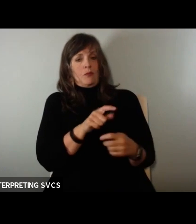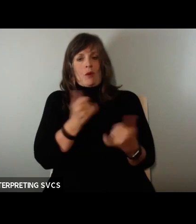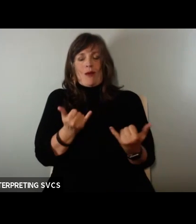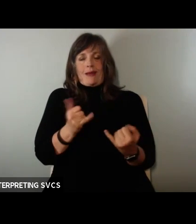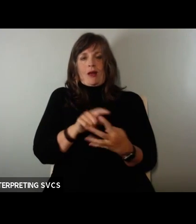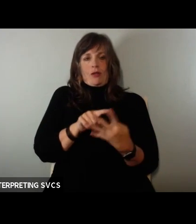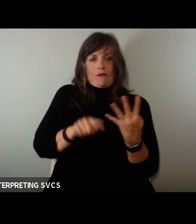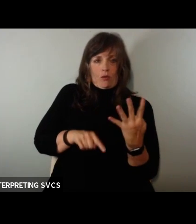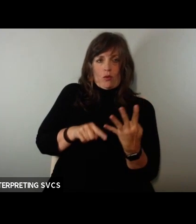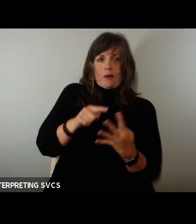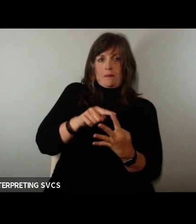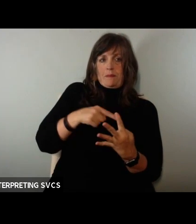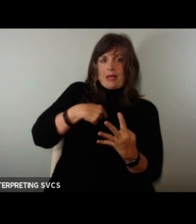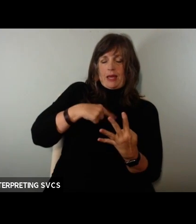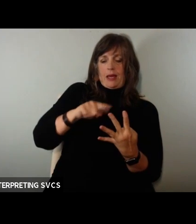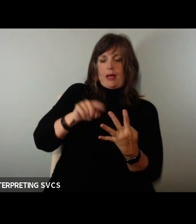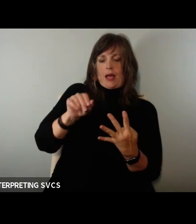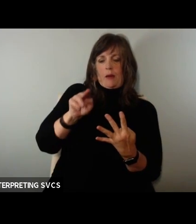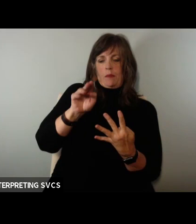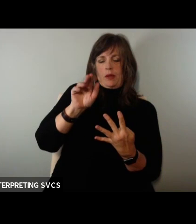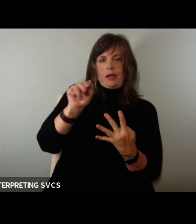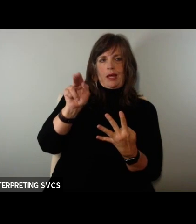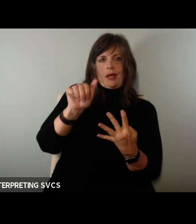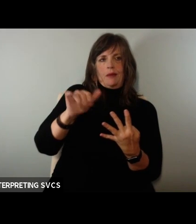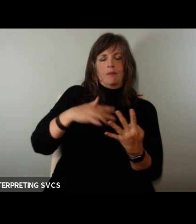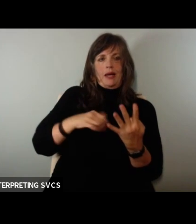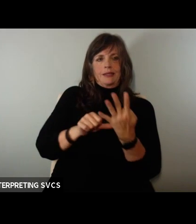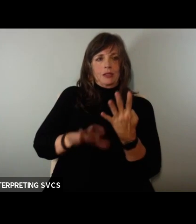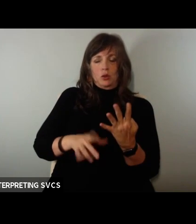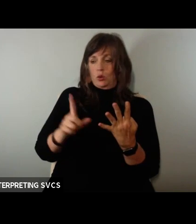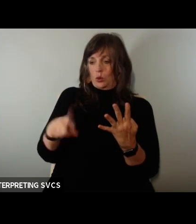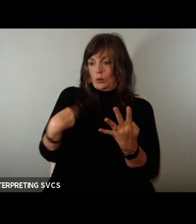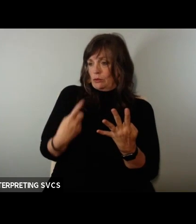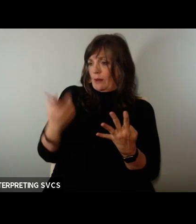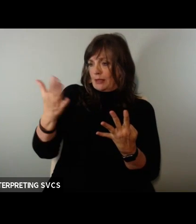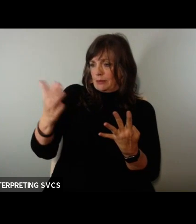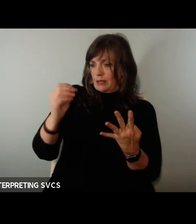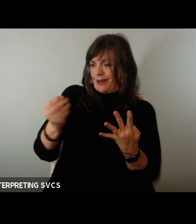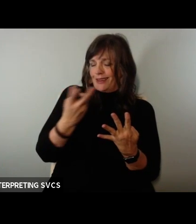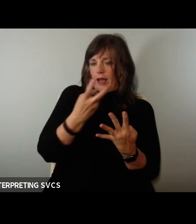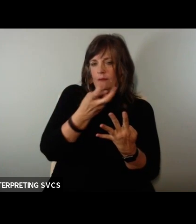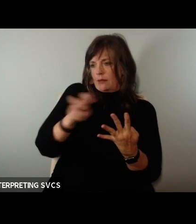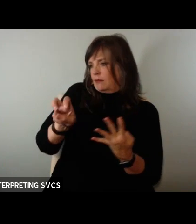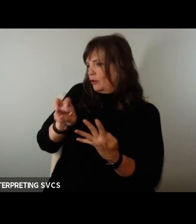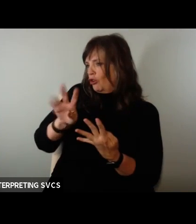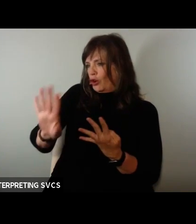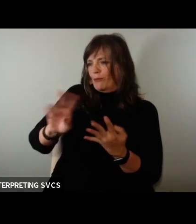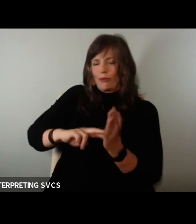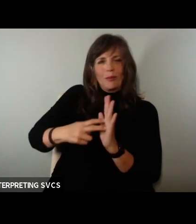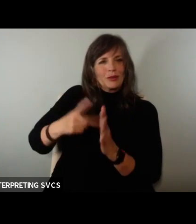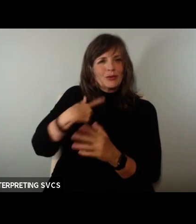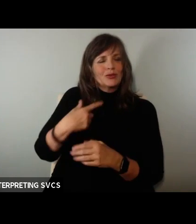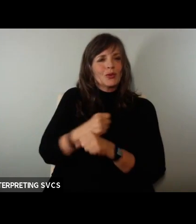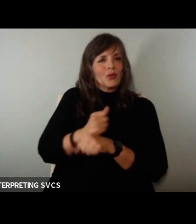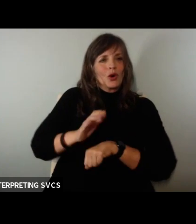who now that I don't have any speaking gigs, has been completely repurposed to work on this, and my partner Gabriel,